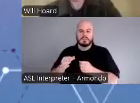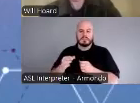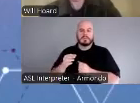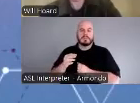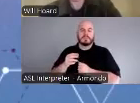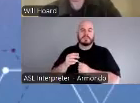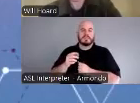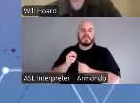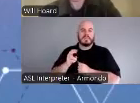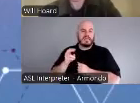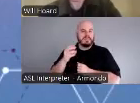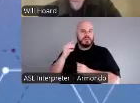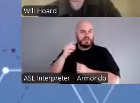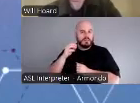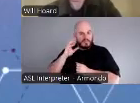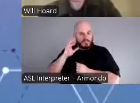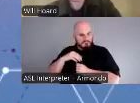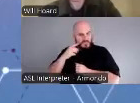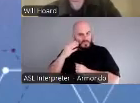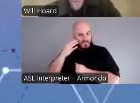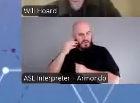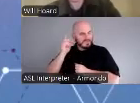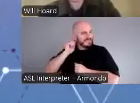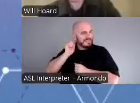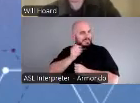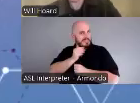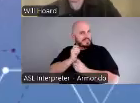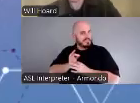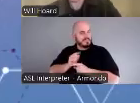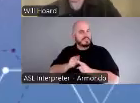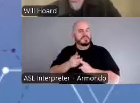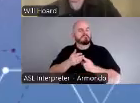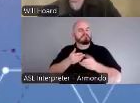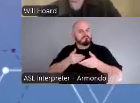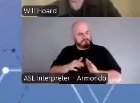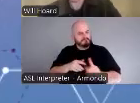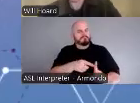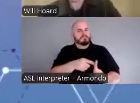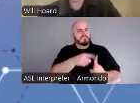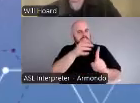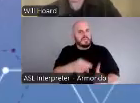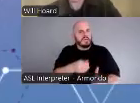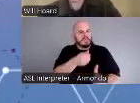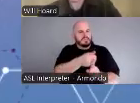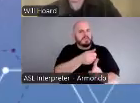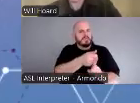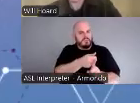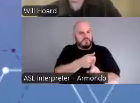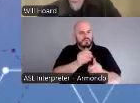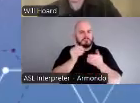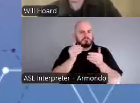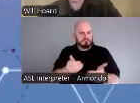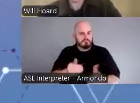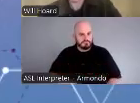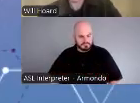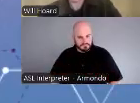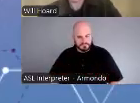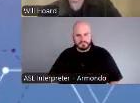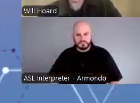going to be the best decision. You have to allow them to take that chance and make that decision. Just because they have a disability,